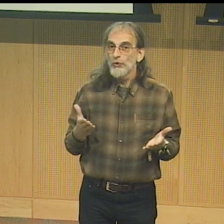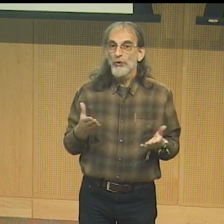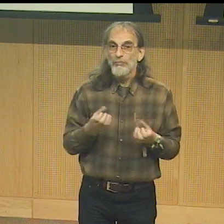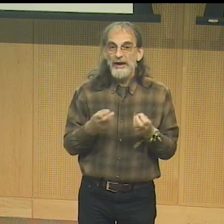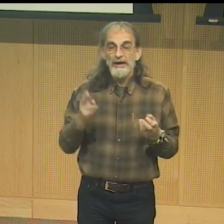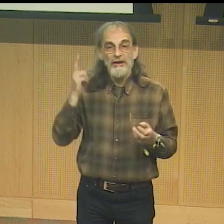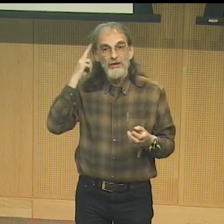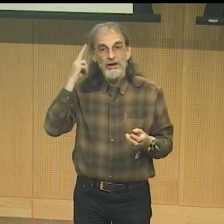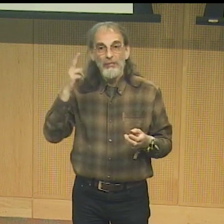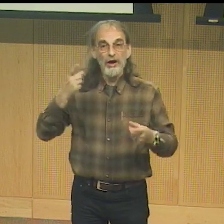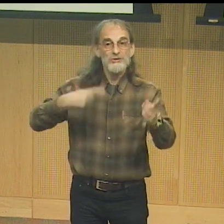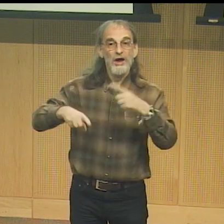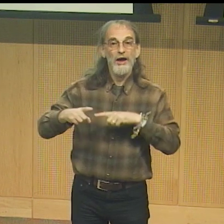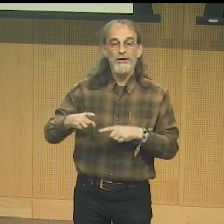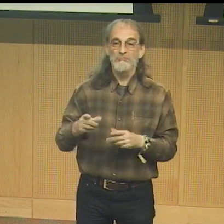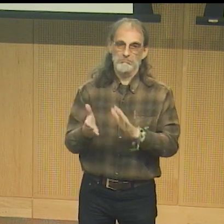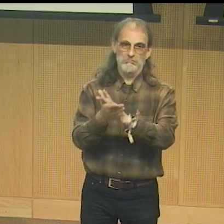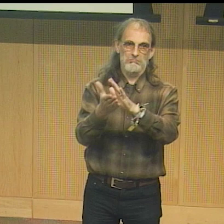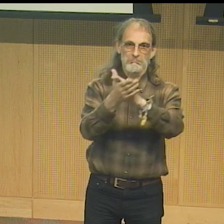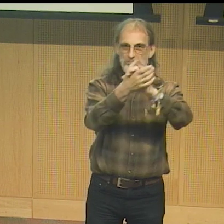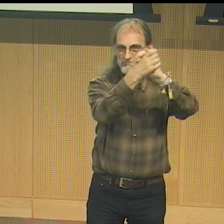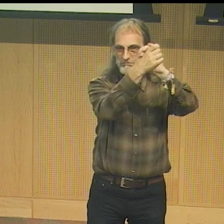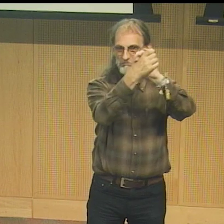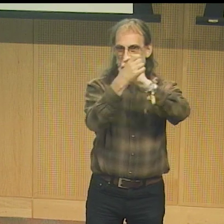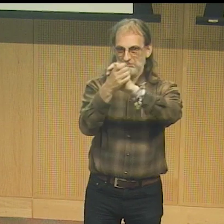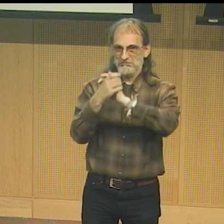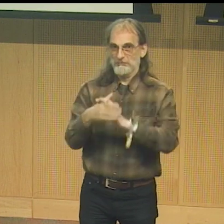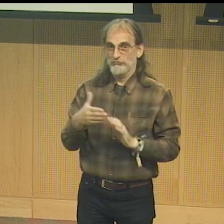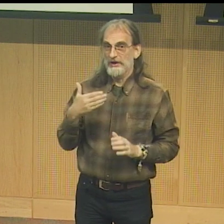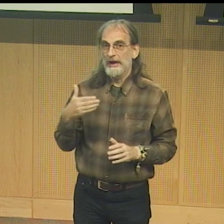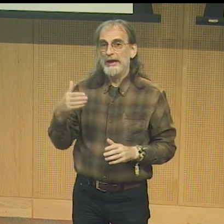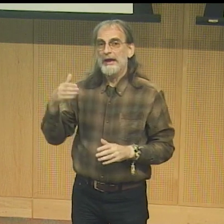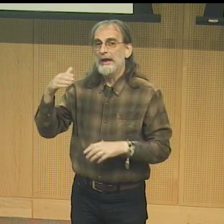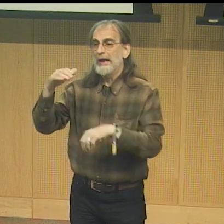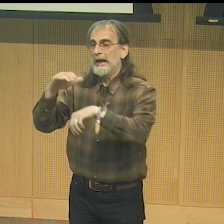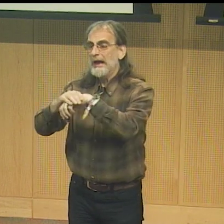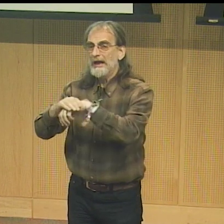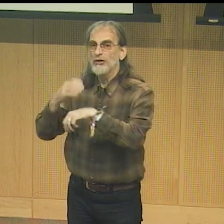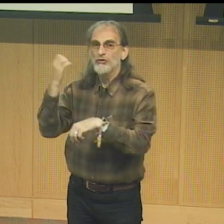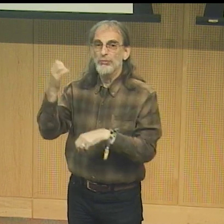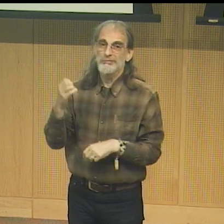Here we have over 1,000 Deaf students using sign language.